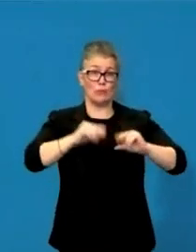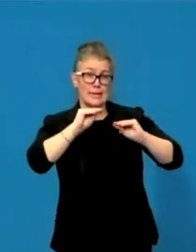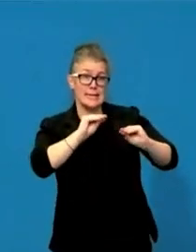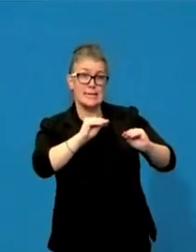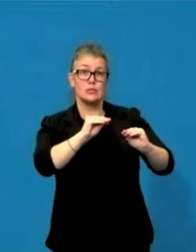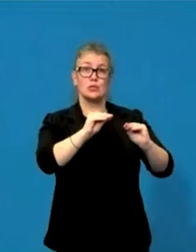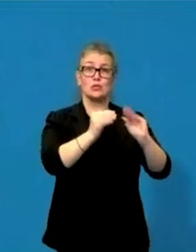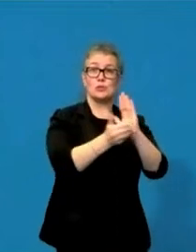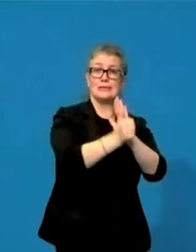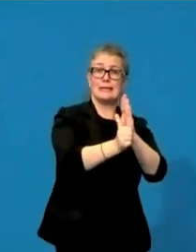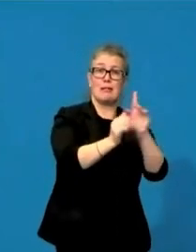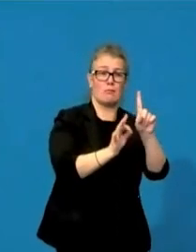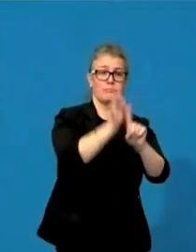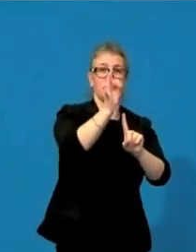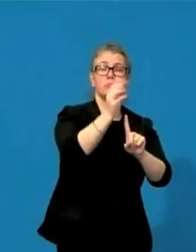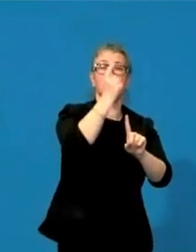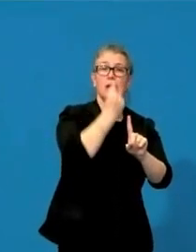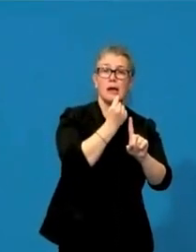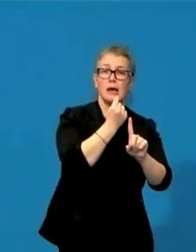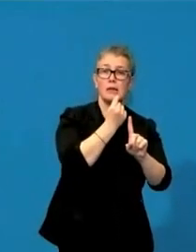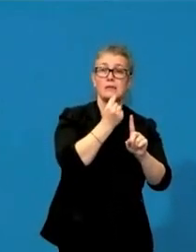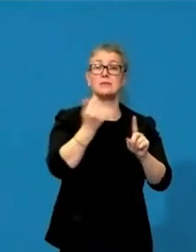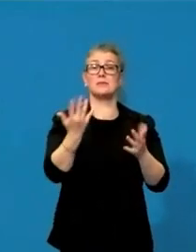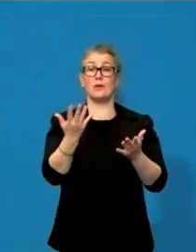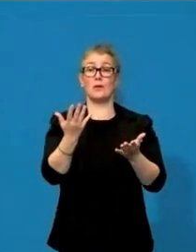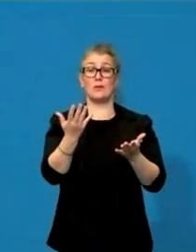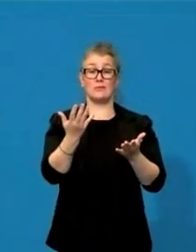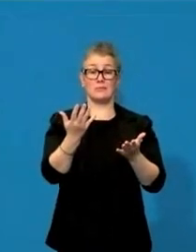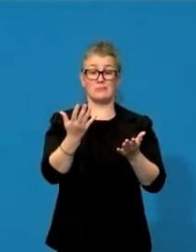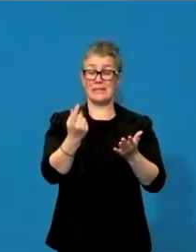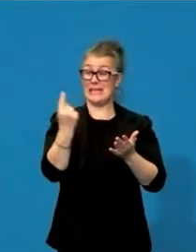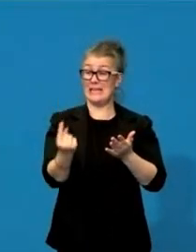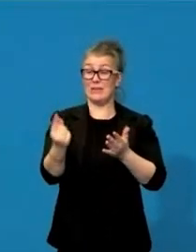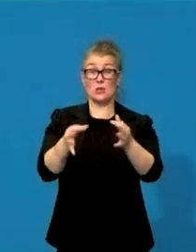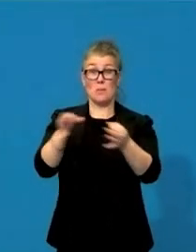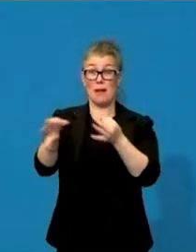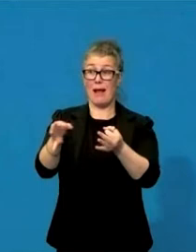You go on to say: "No use putting funding into individual plans where there is no infrastructure or services.